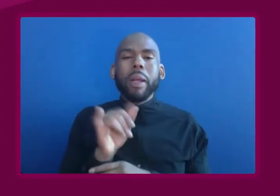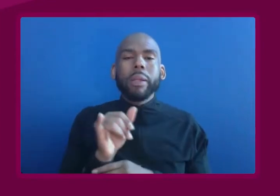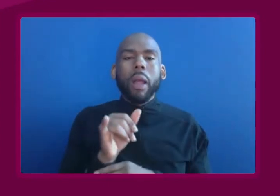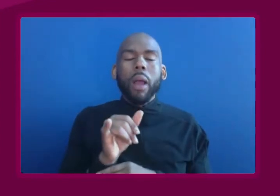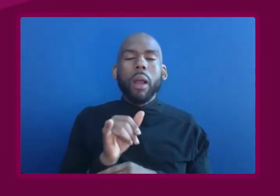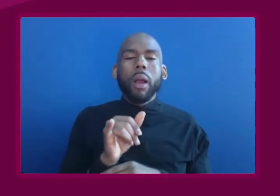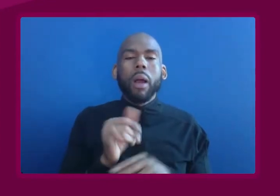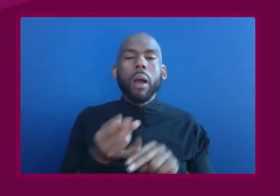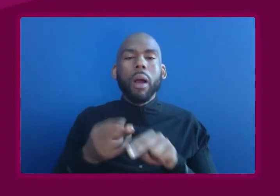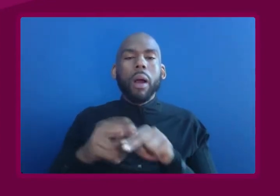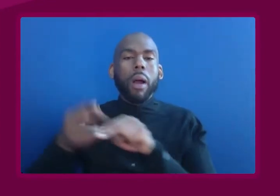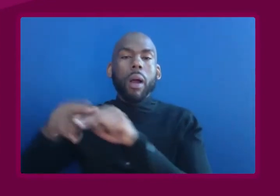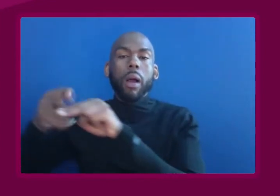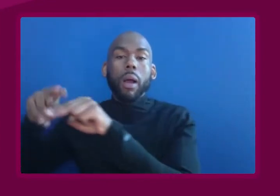effect.